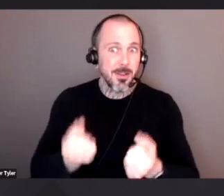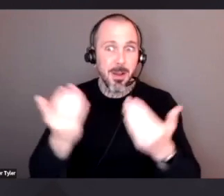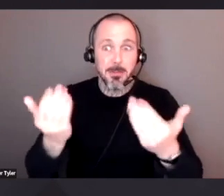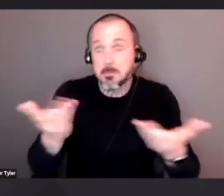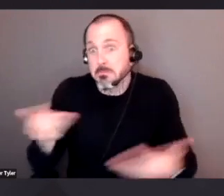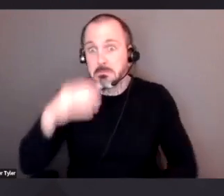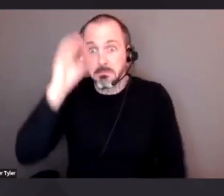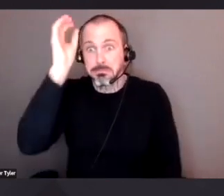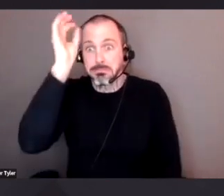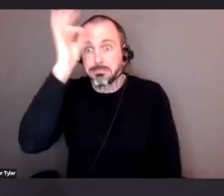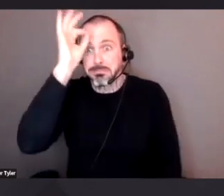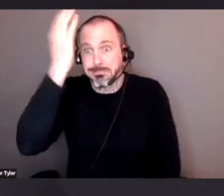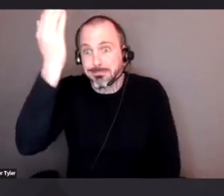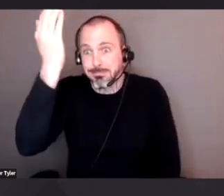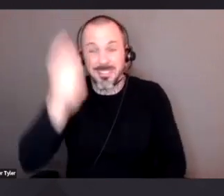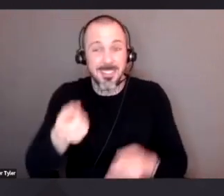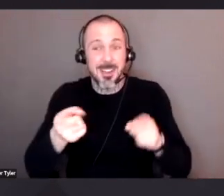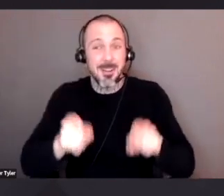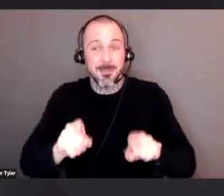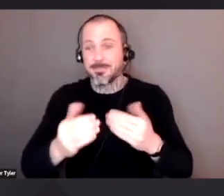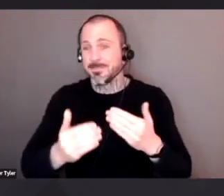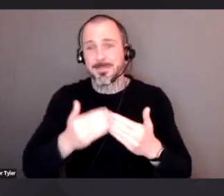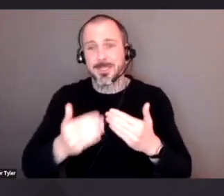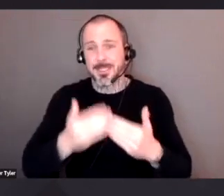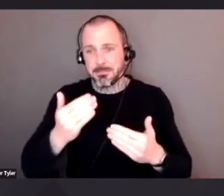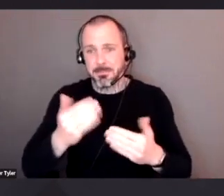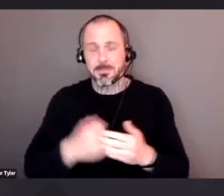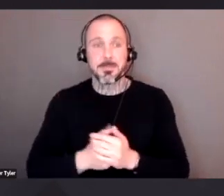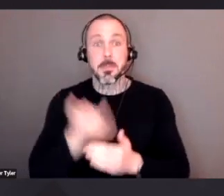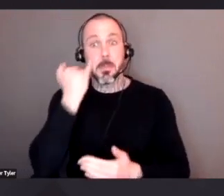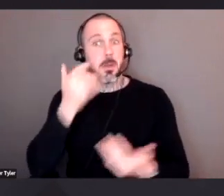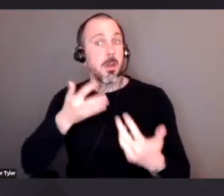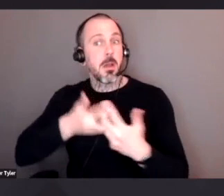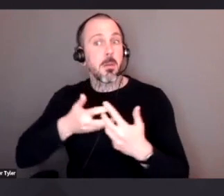It can improve both the hiring and retention of skilled employees at your organization.